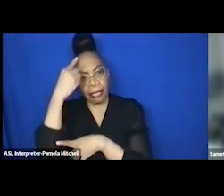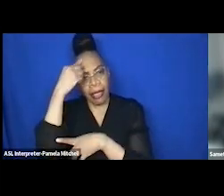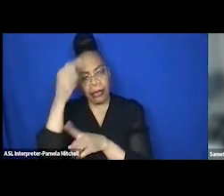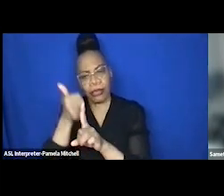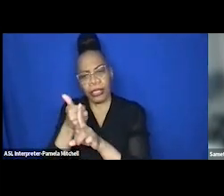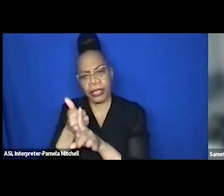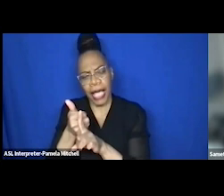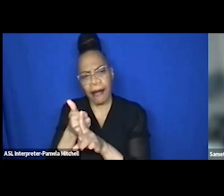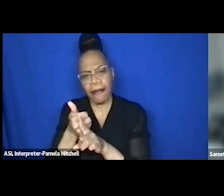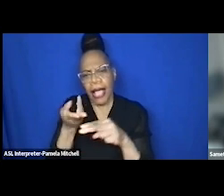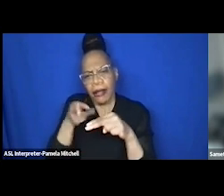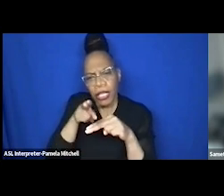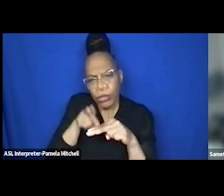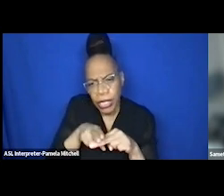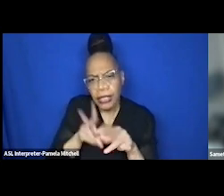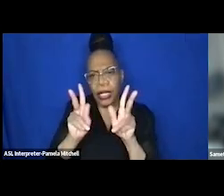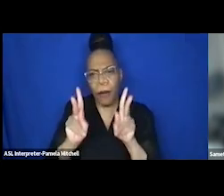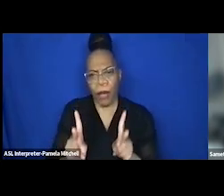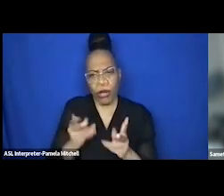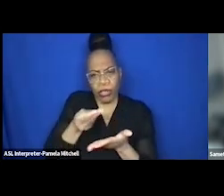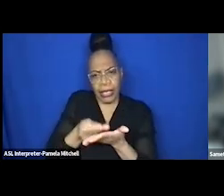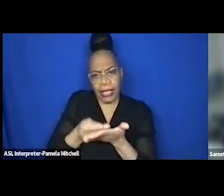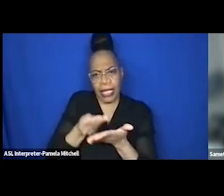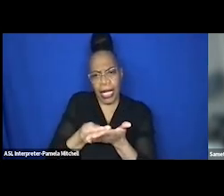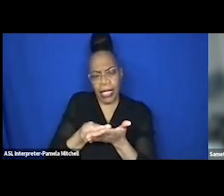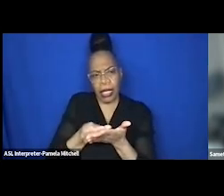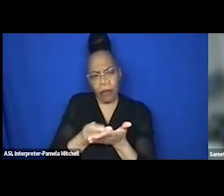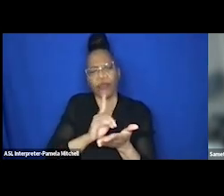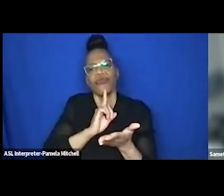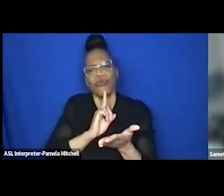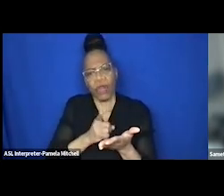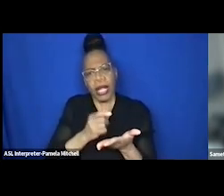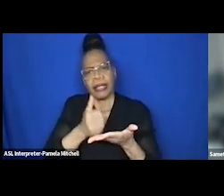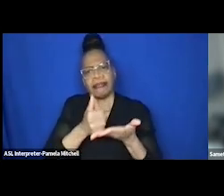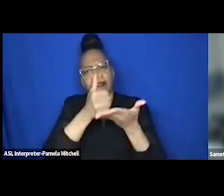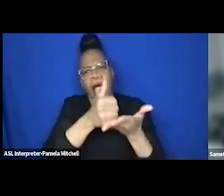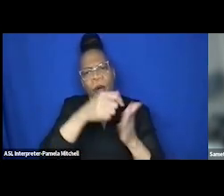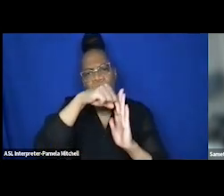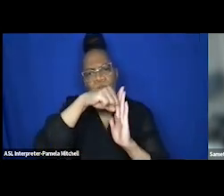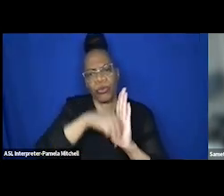does increasing someone's income ultimately help improve those other system performance measures?